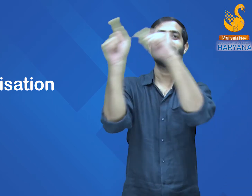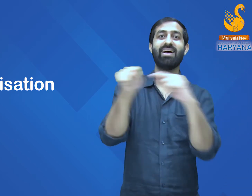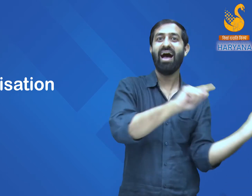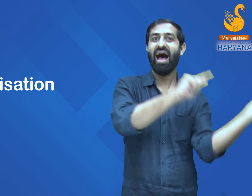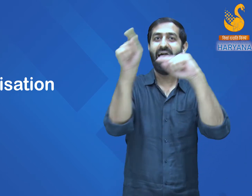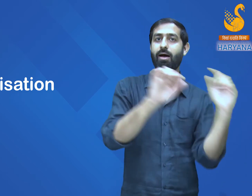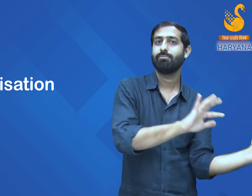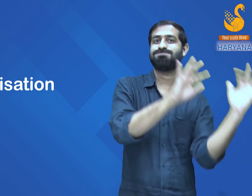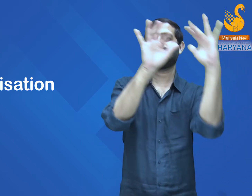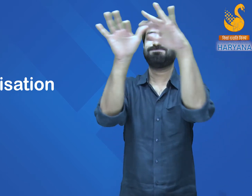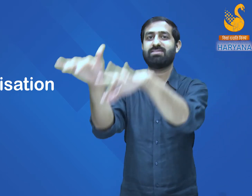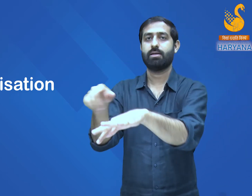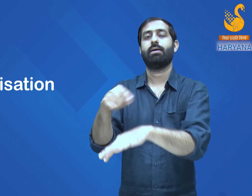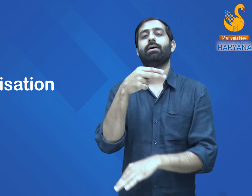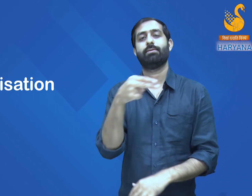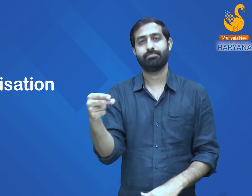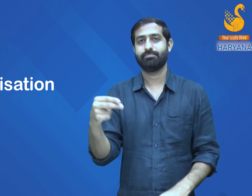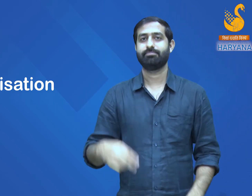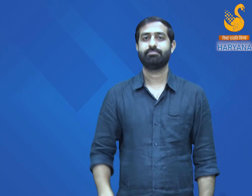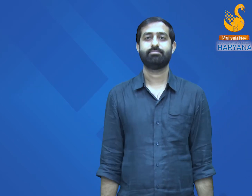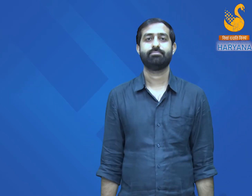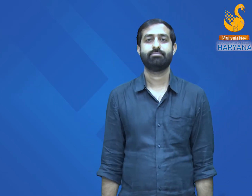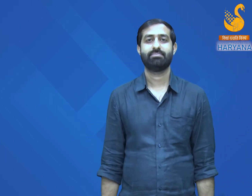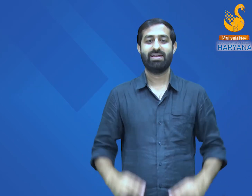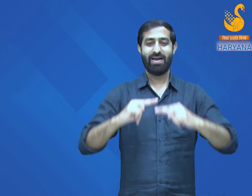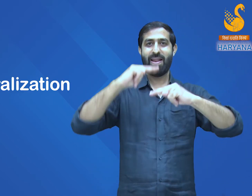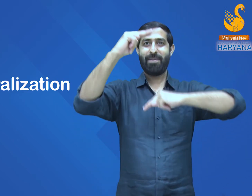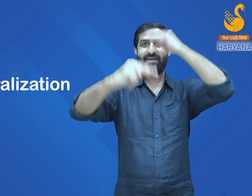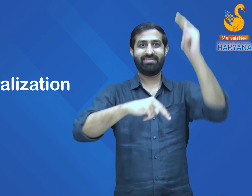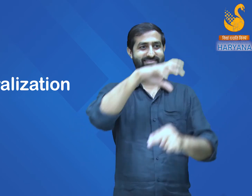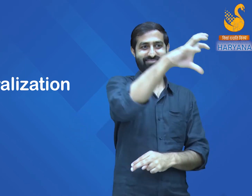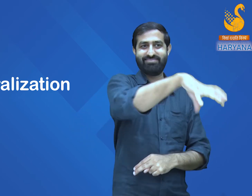to urban areas is called urbanization. Industrialisation